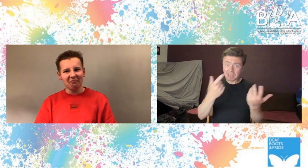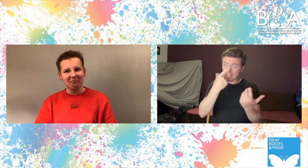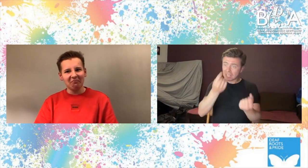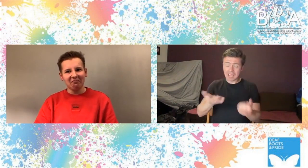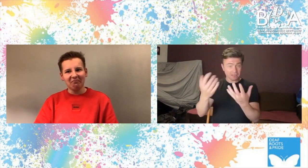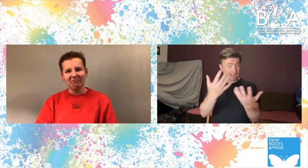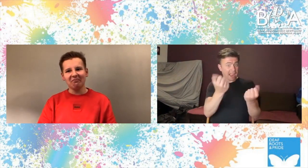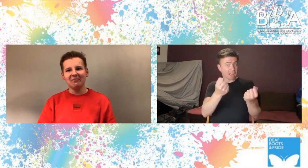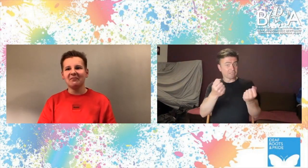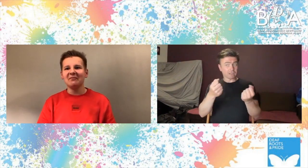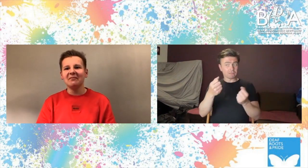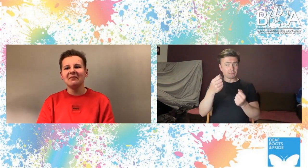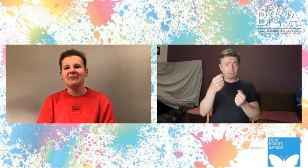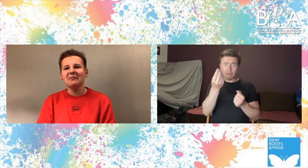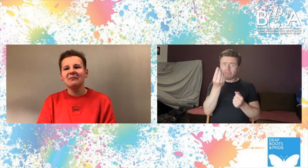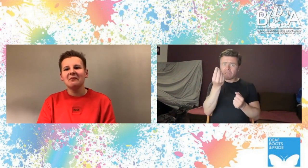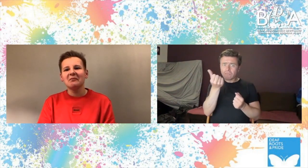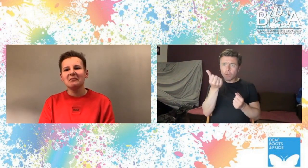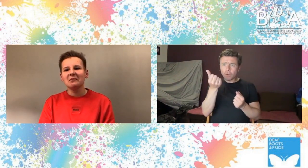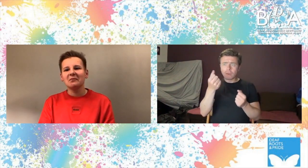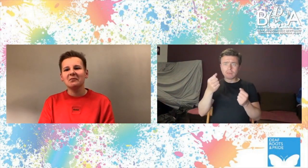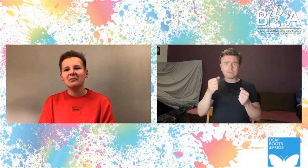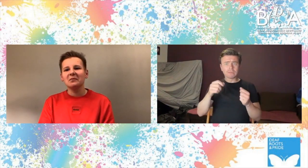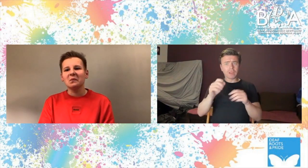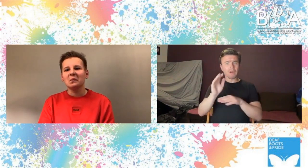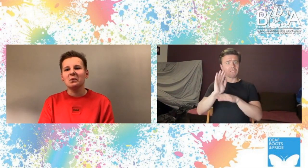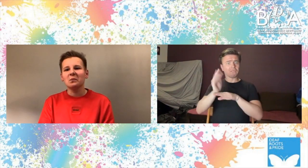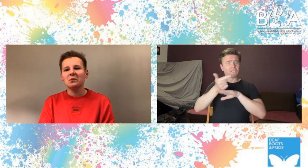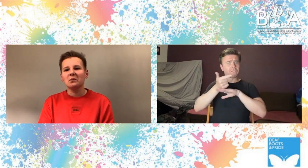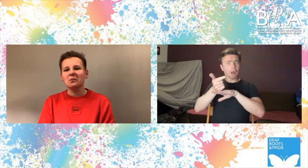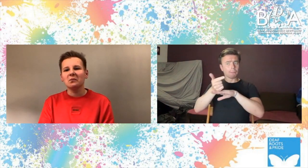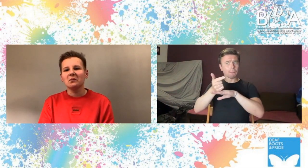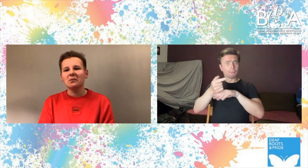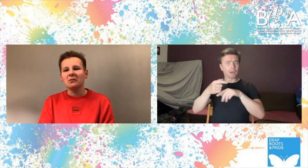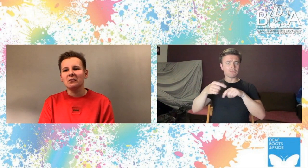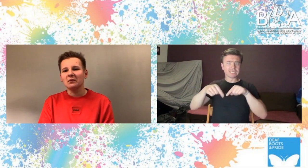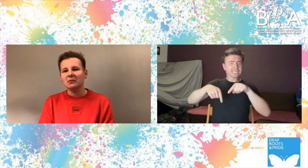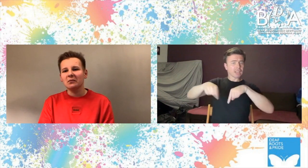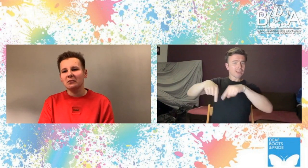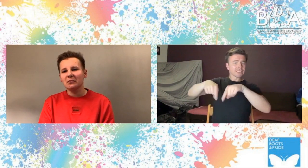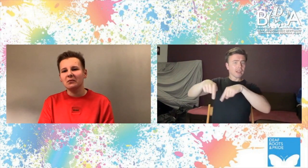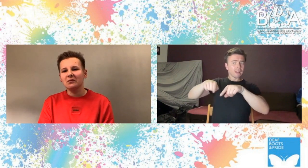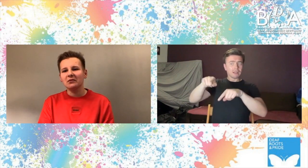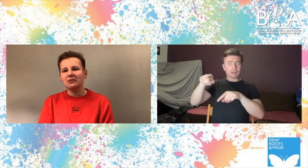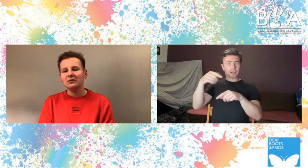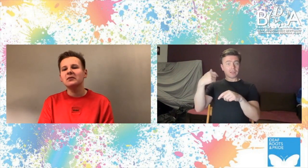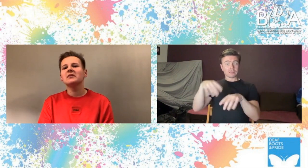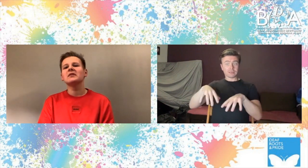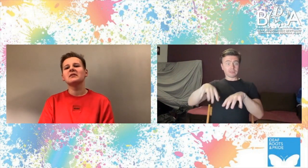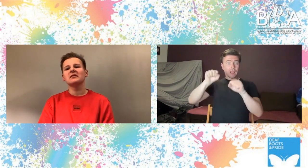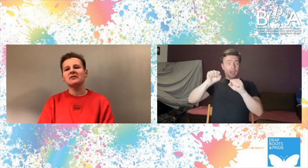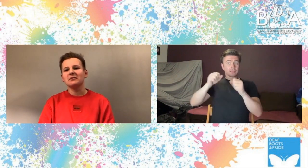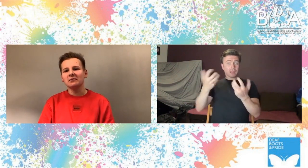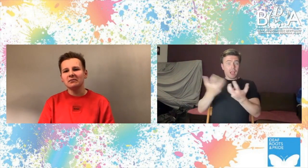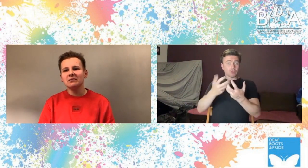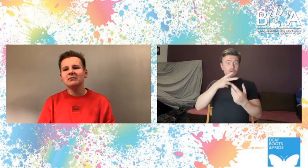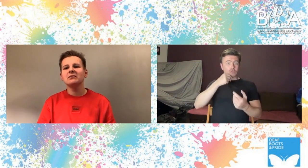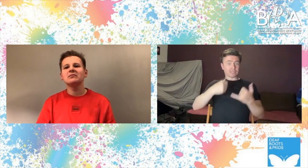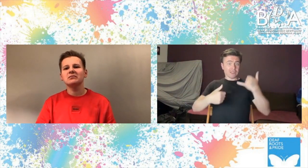There are a few film makers and directors who have started through using